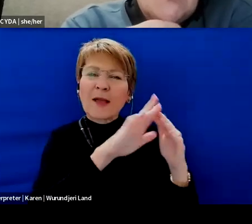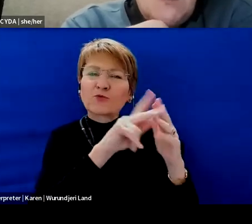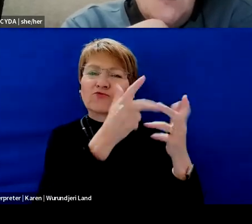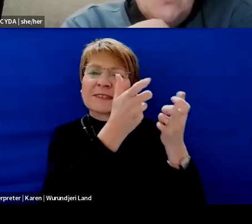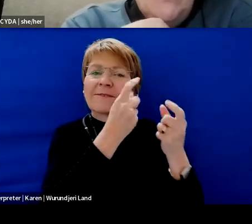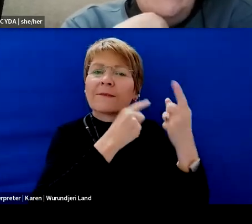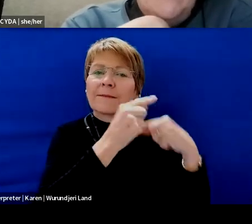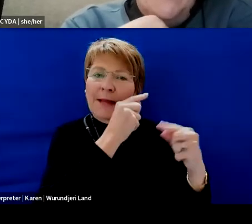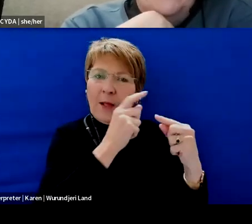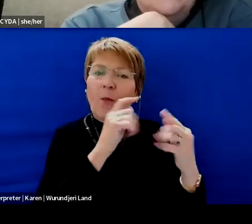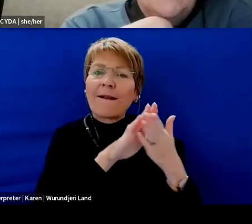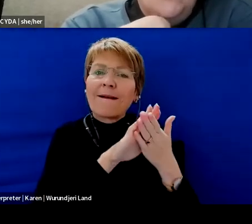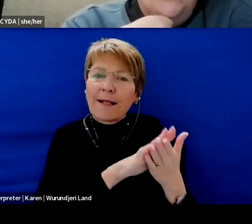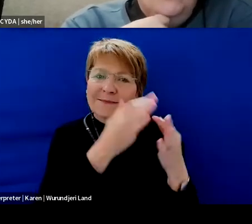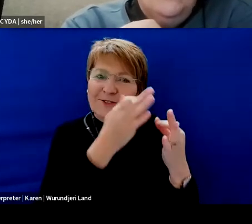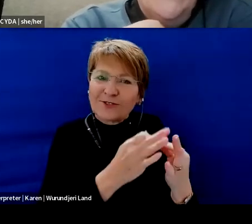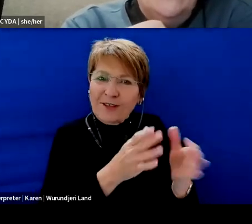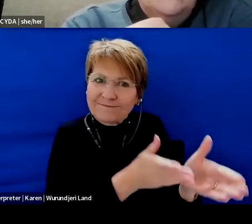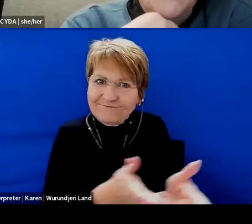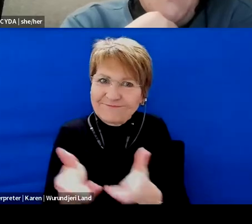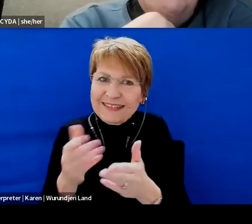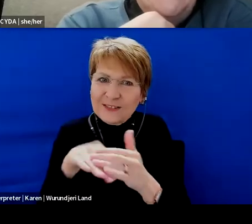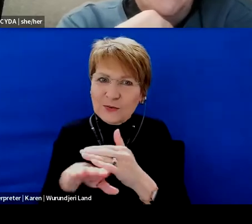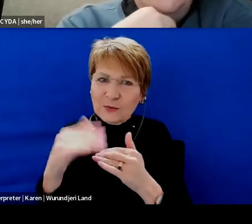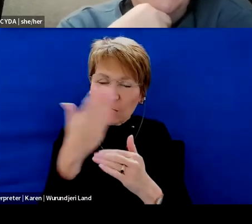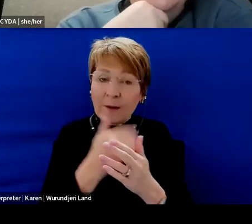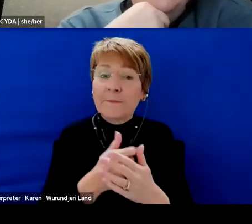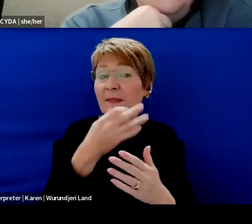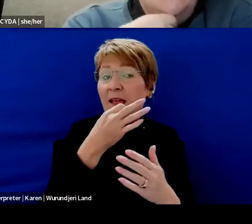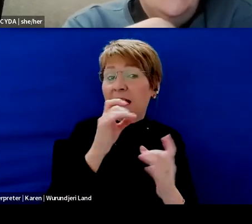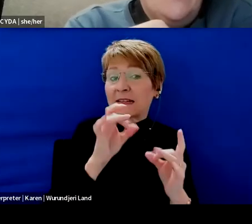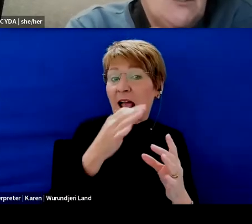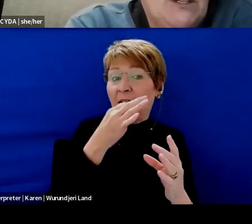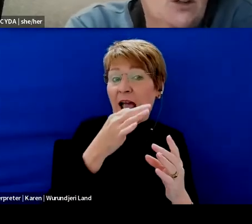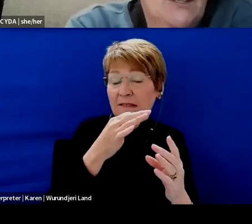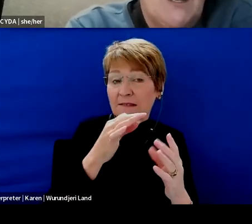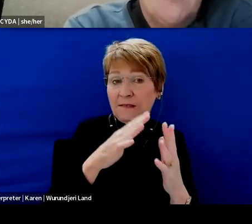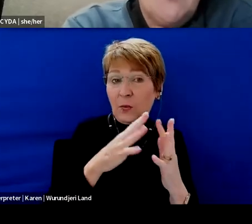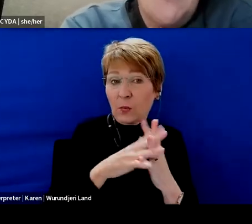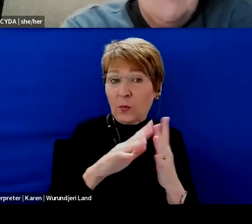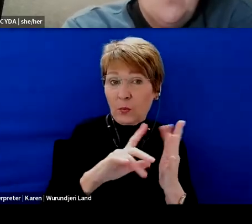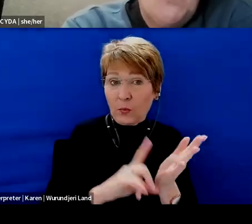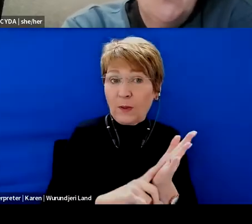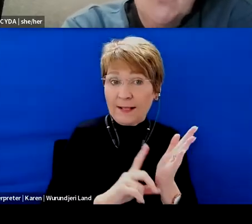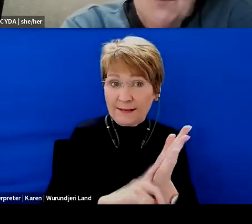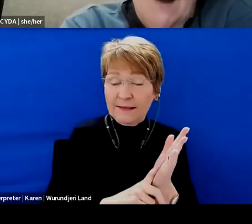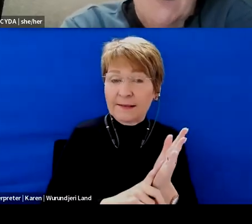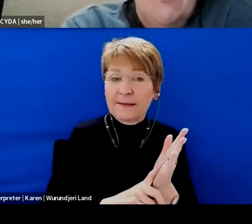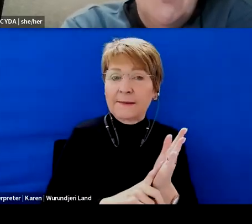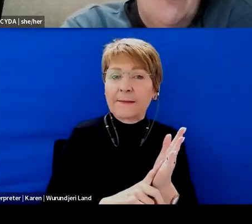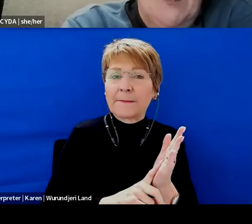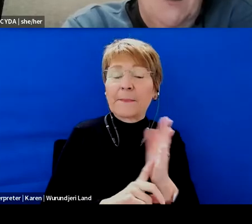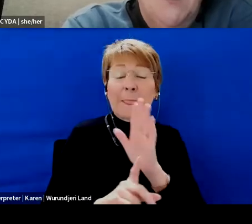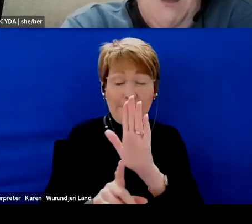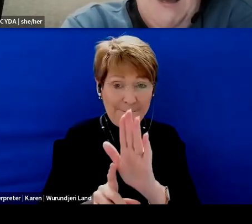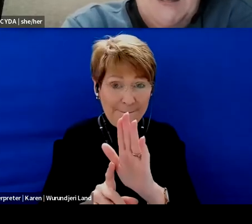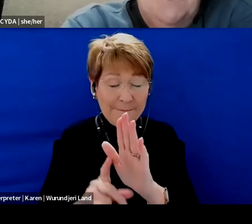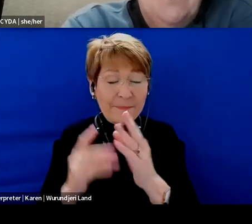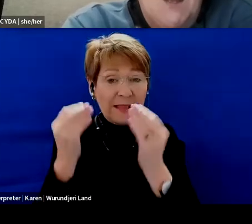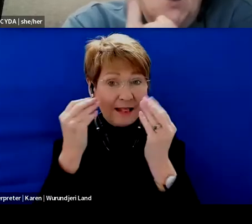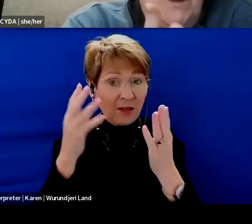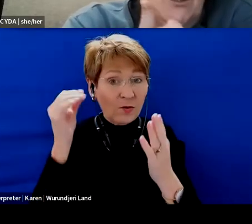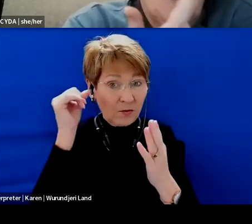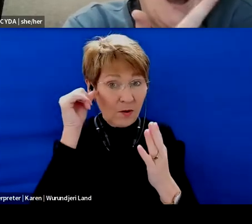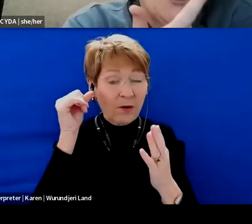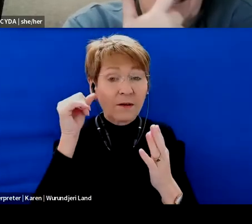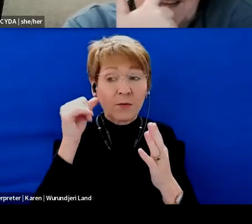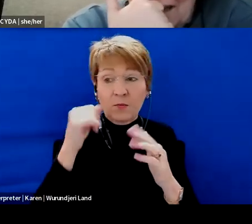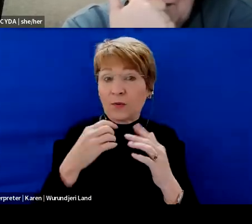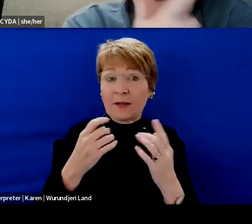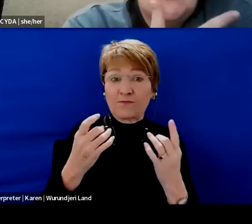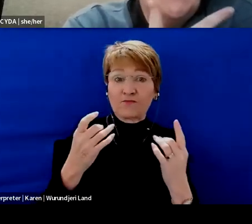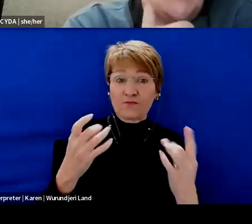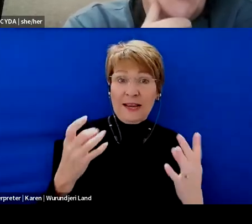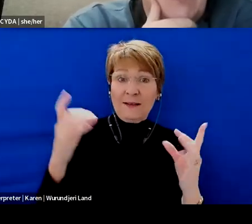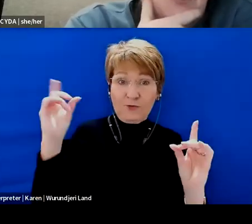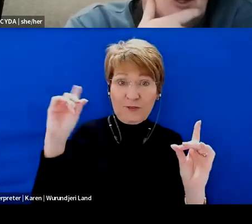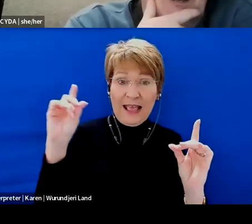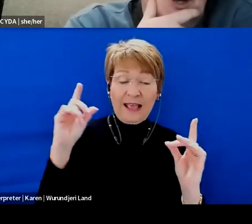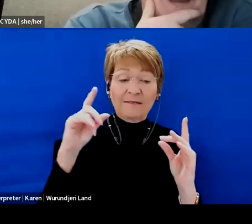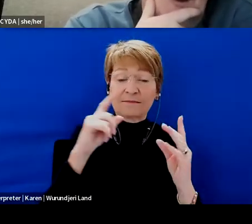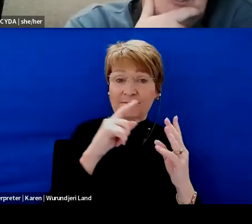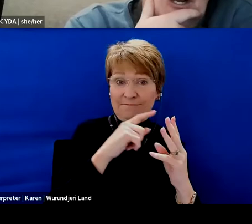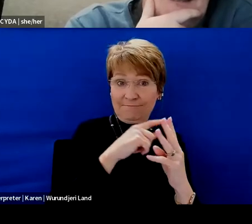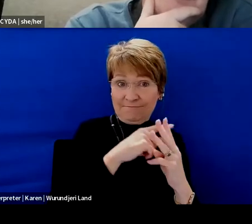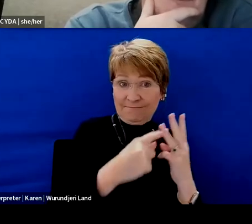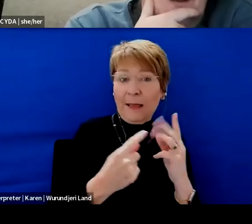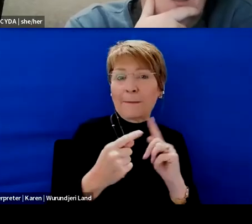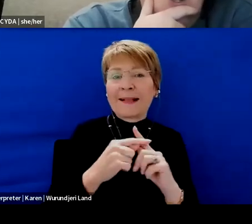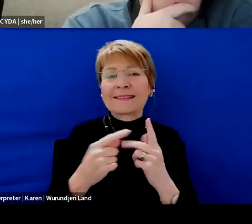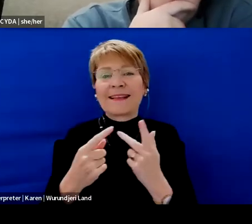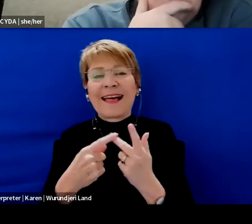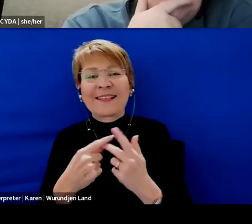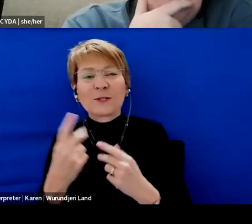So I'll start with will, but I think the thing to acknowledge and when we were preparing for this webinar will Ashley and to the young people who are helping out on tonight's webinar.